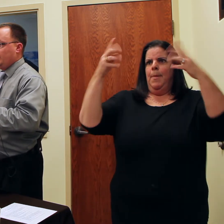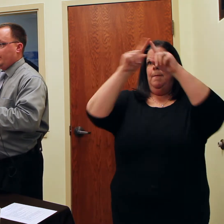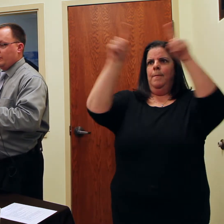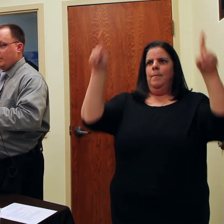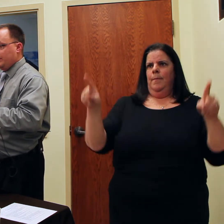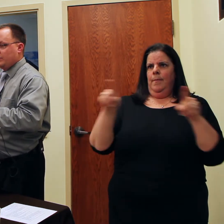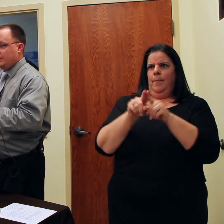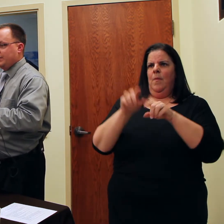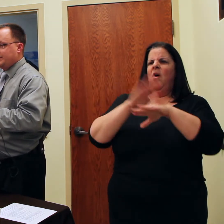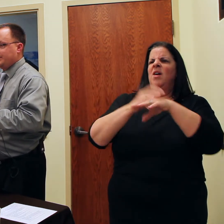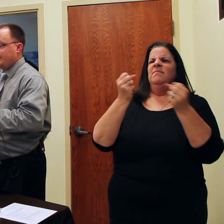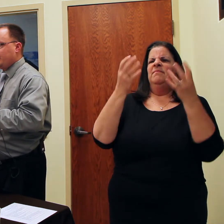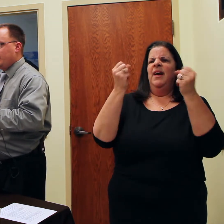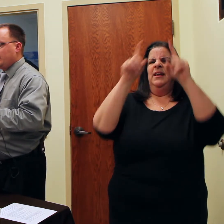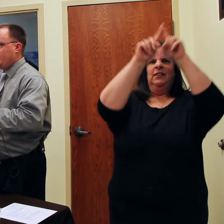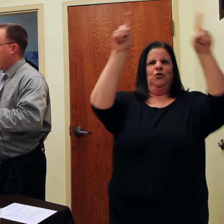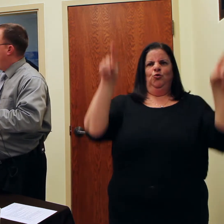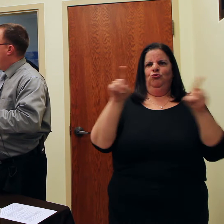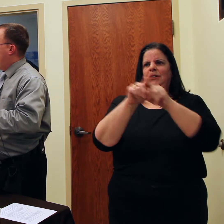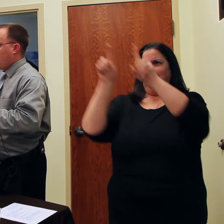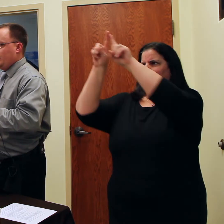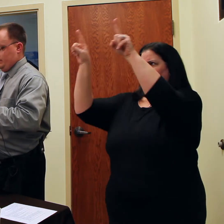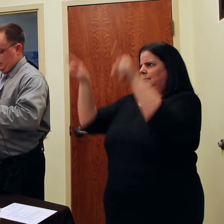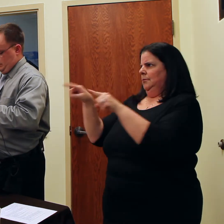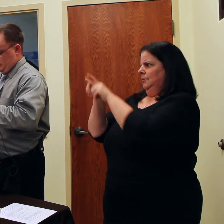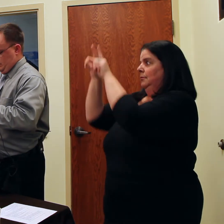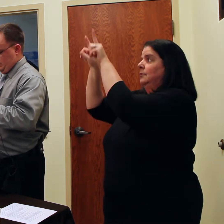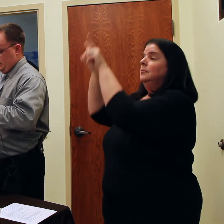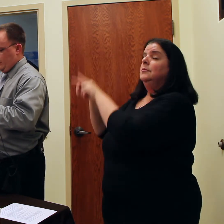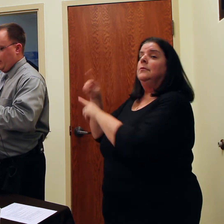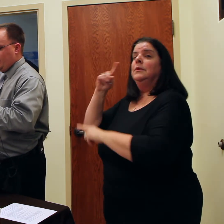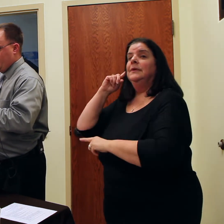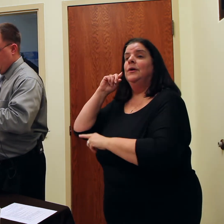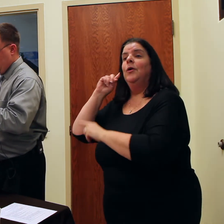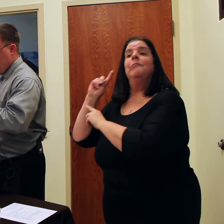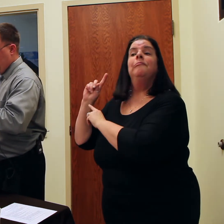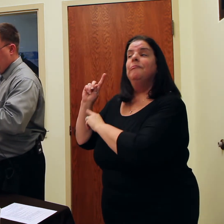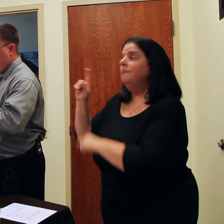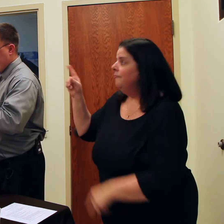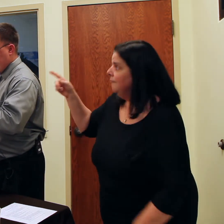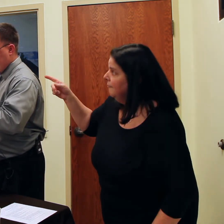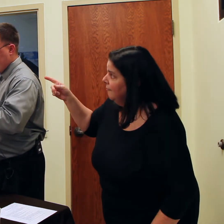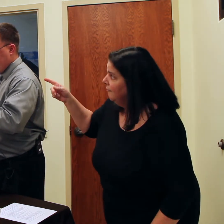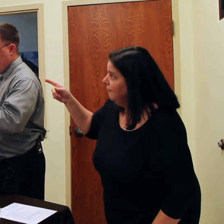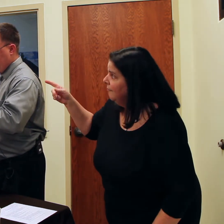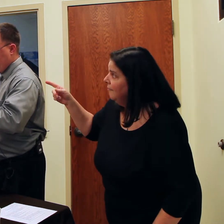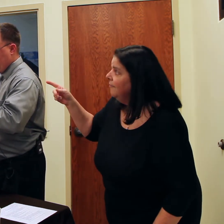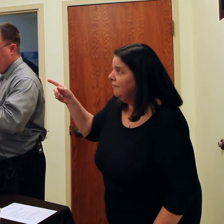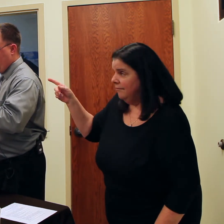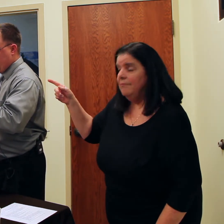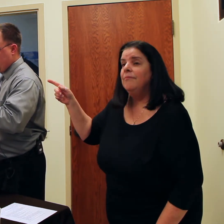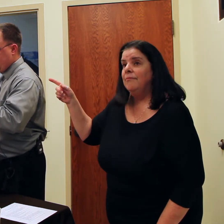one of their many screens that sits in front of them. There we go. If safe to do so you're able to make a voice call